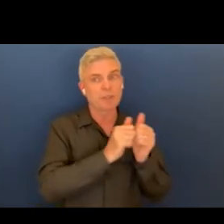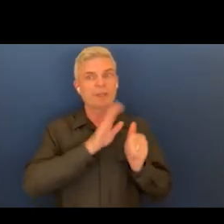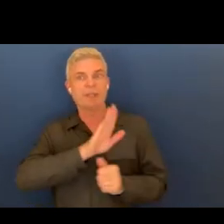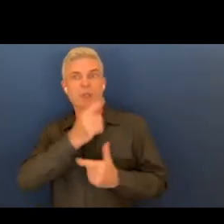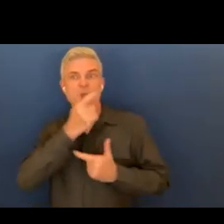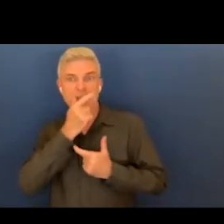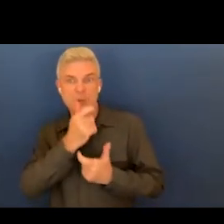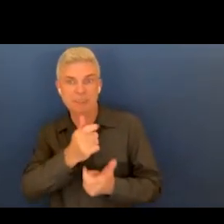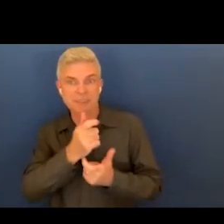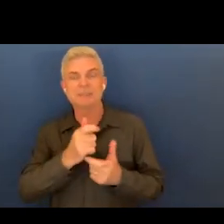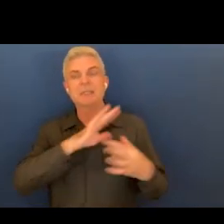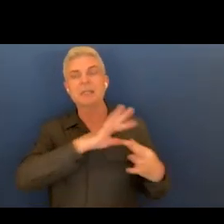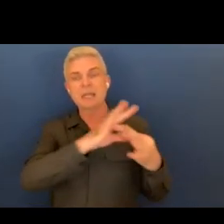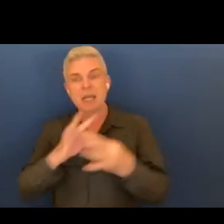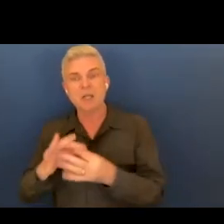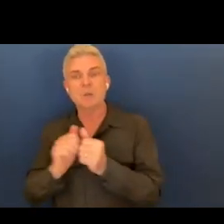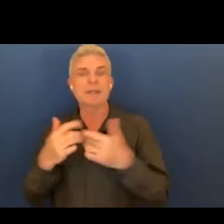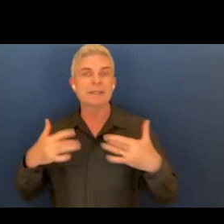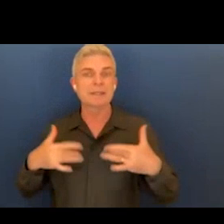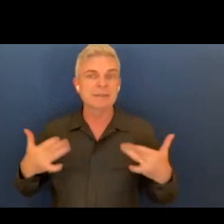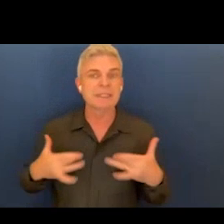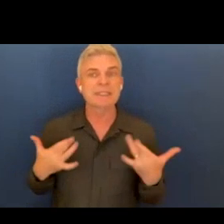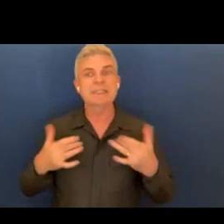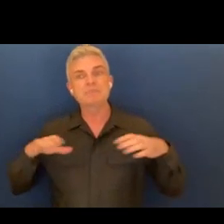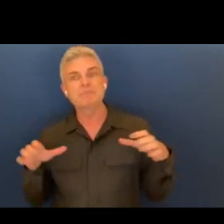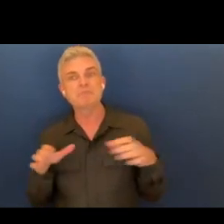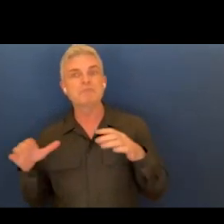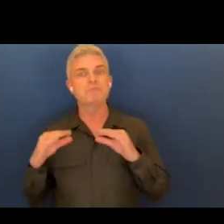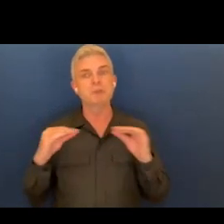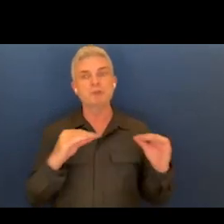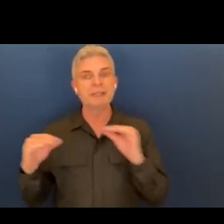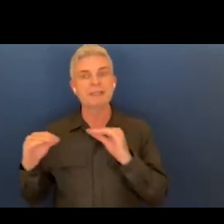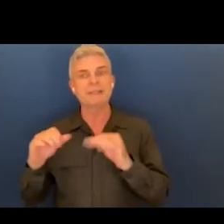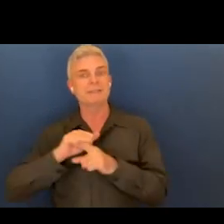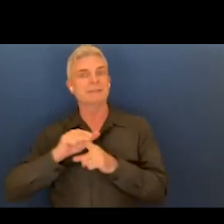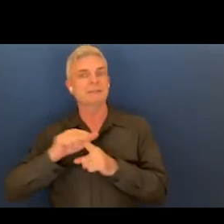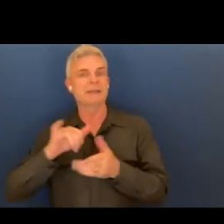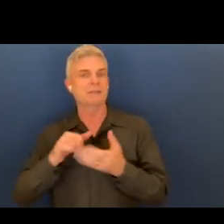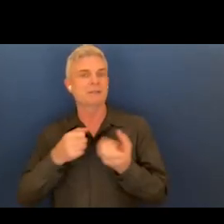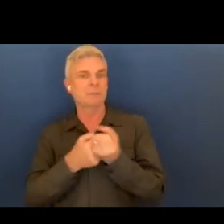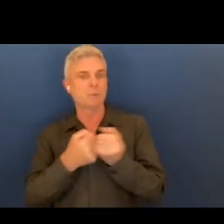someone to find out what their interest is and how we can connect them with activities or trainings